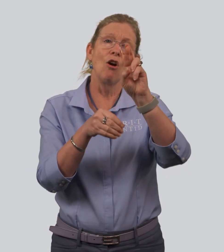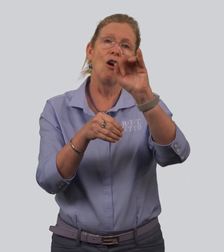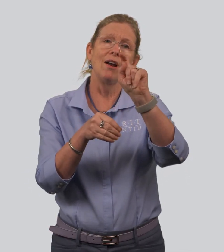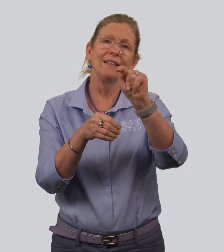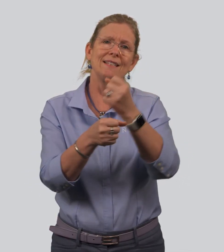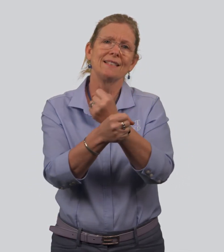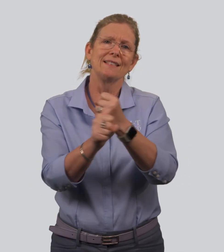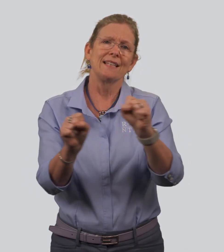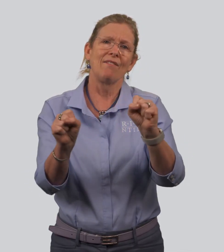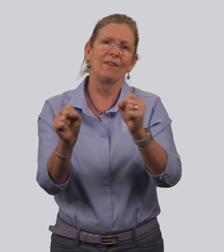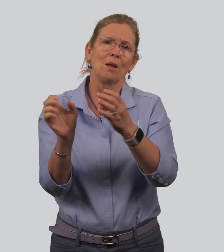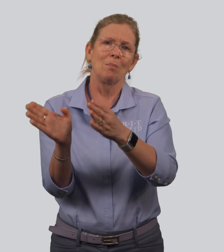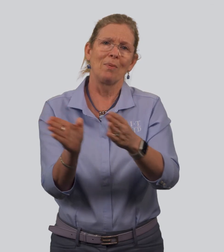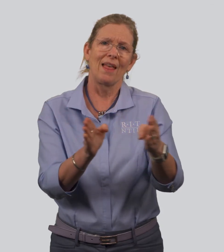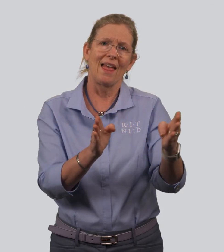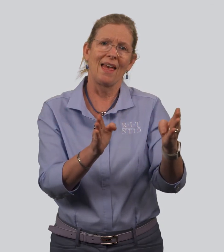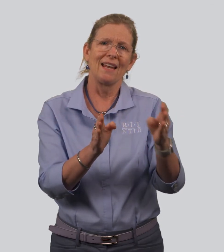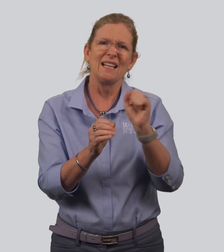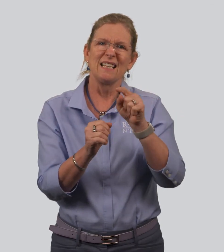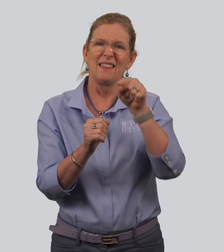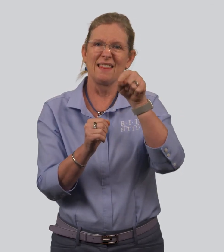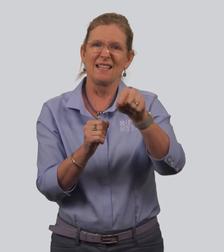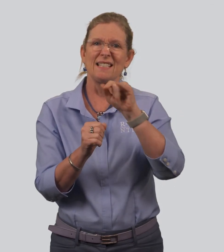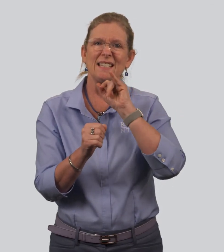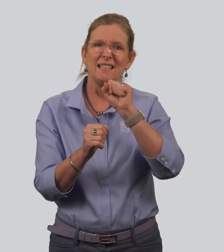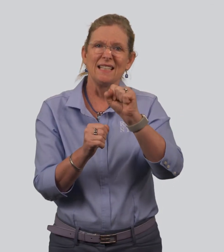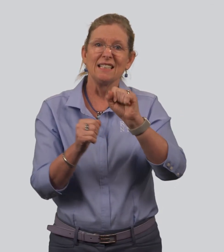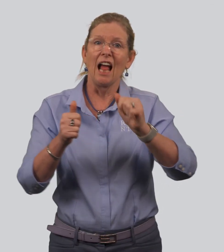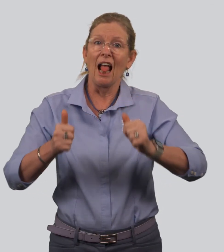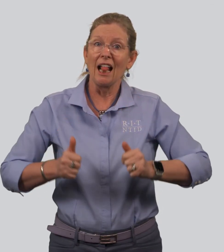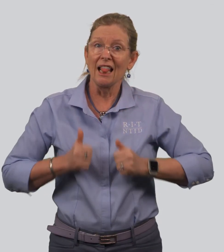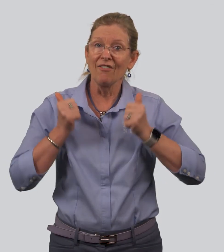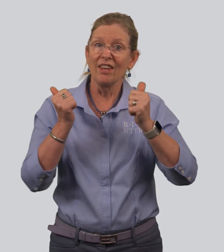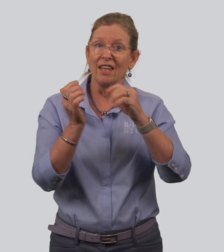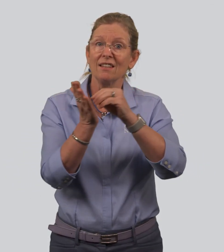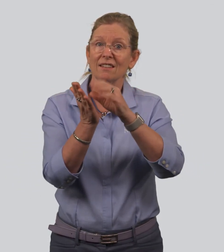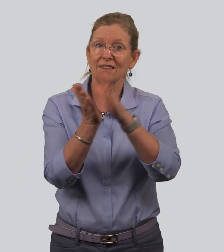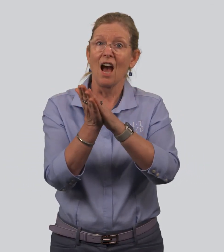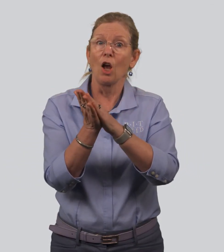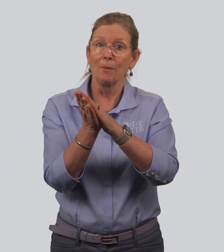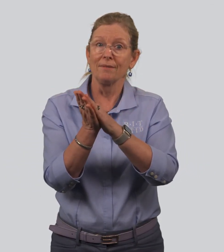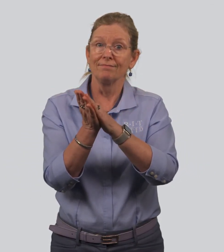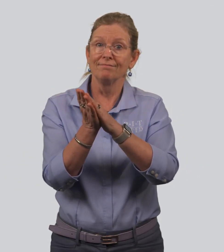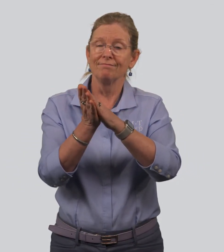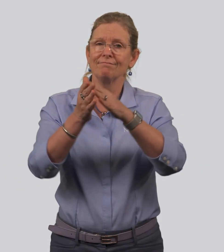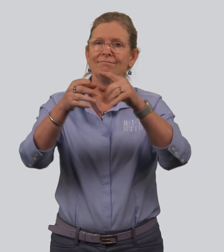in the RIT Safety Plan, as this is a “living document.”